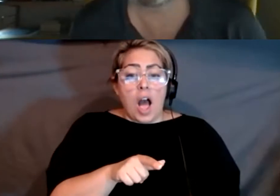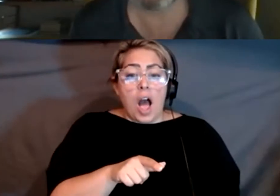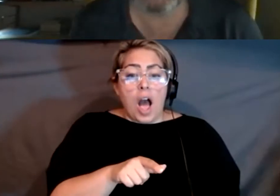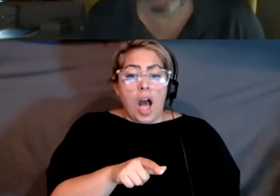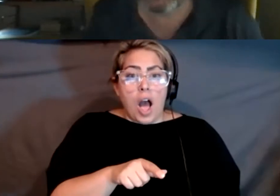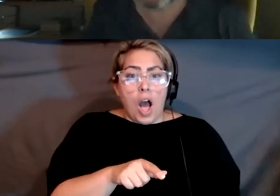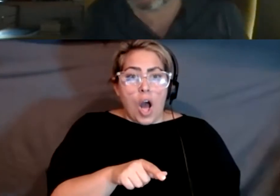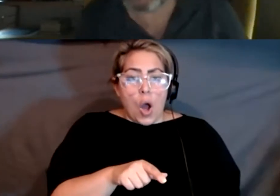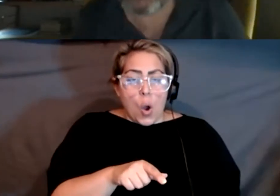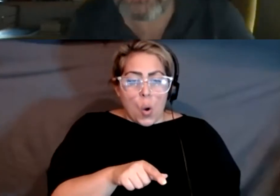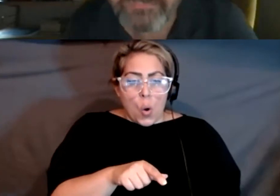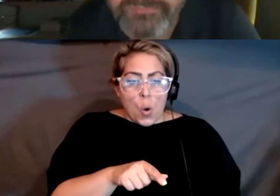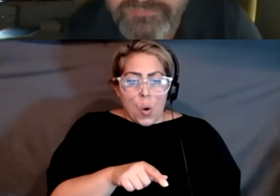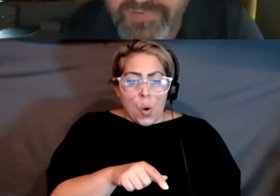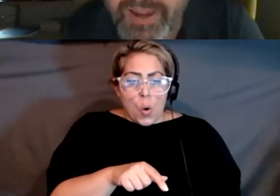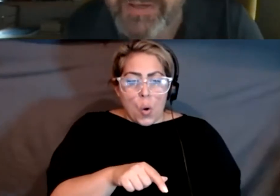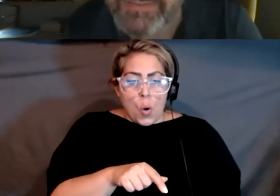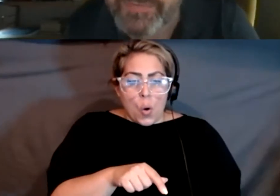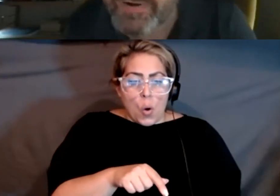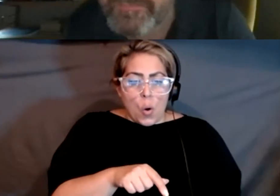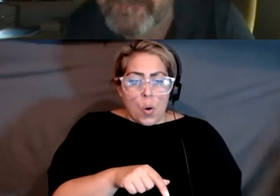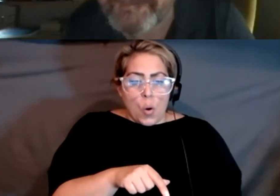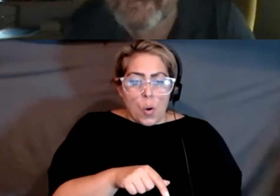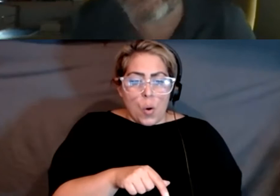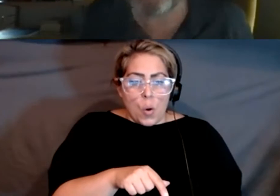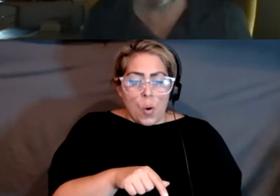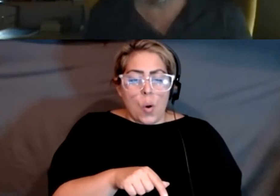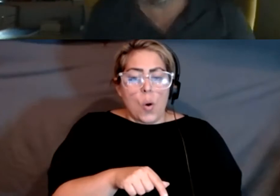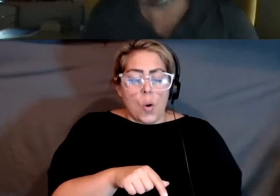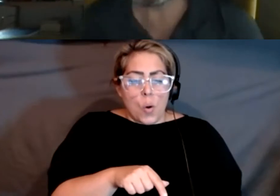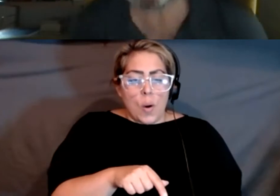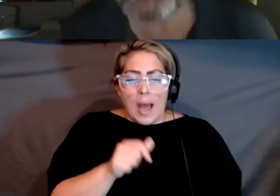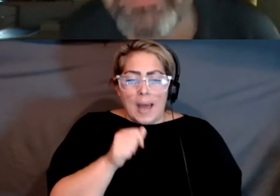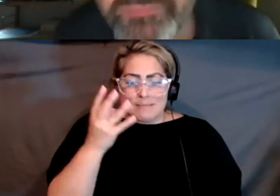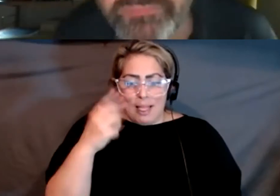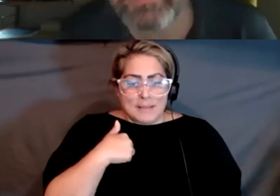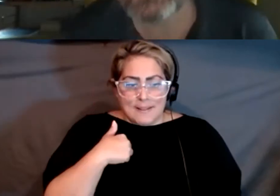Hi. Thank you.